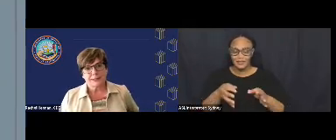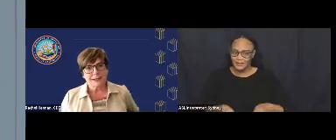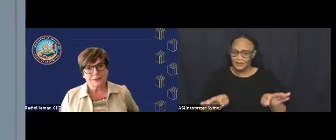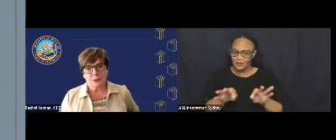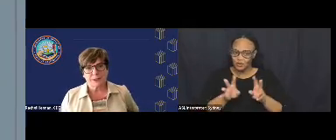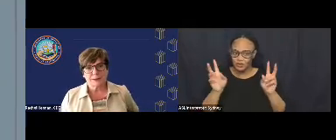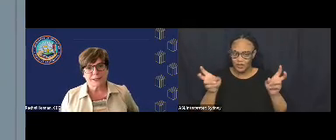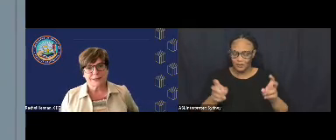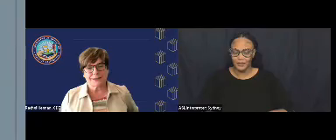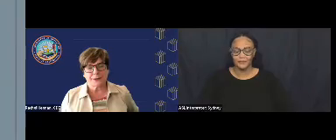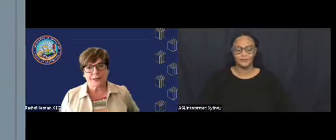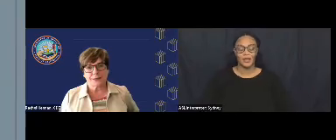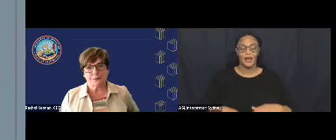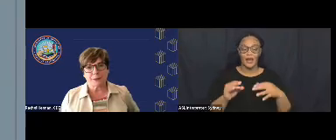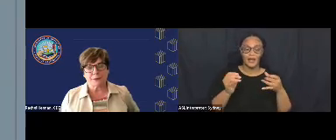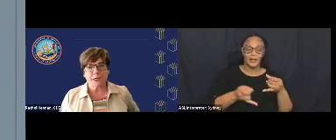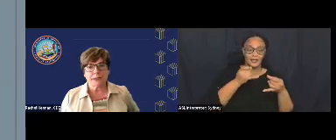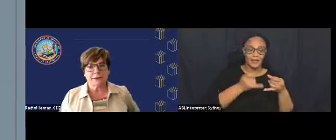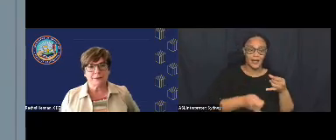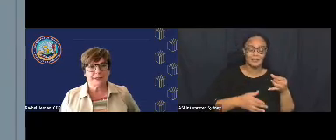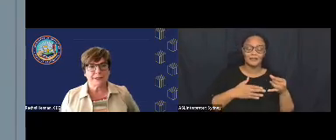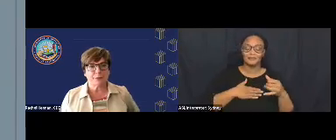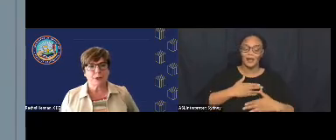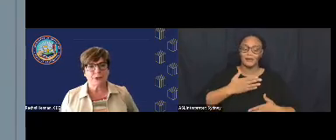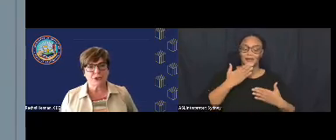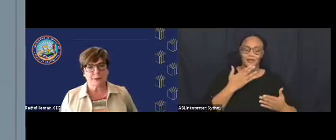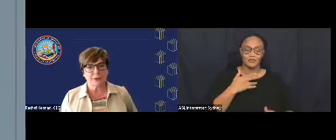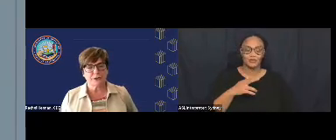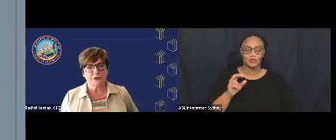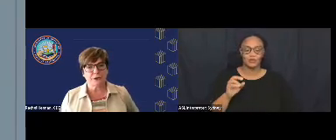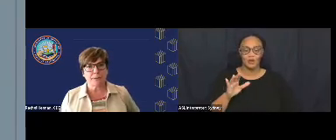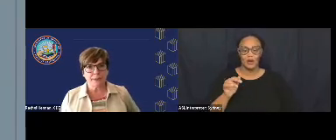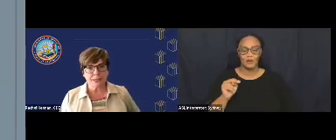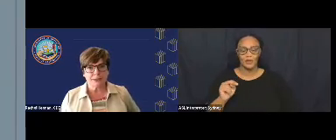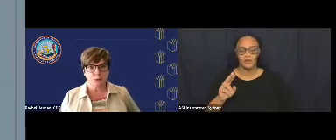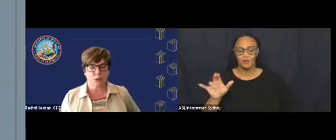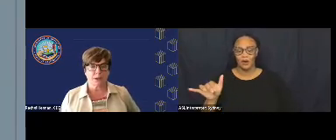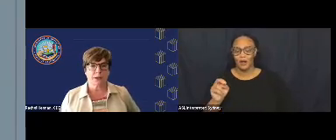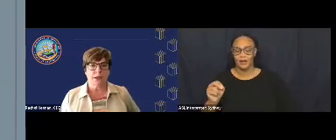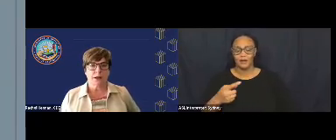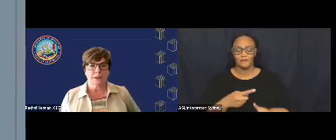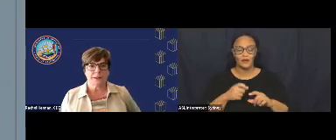last, as always, my sincere thanks to Robin Ryan from Seeds of Partnership and her tremendous work on